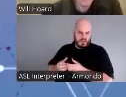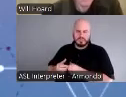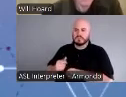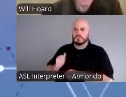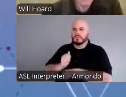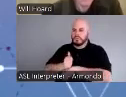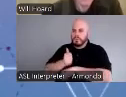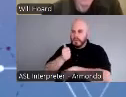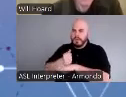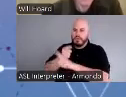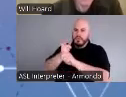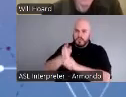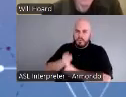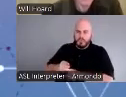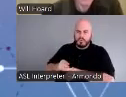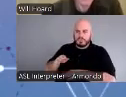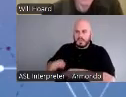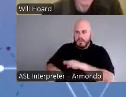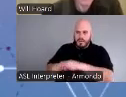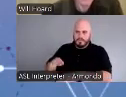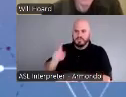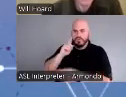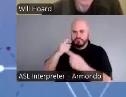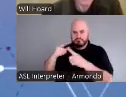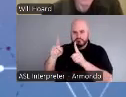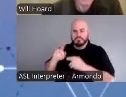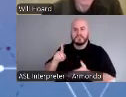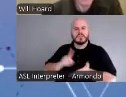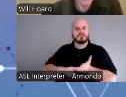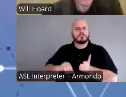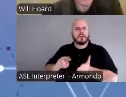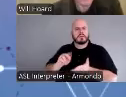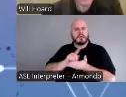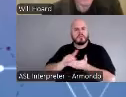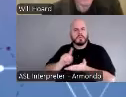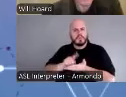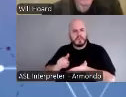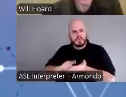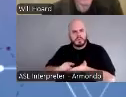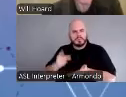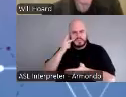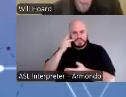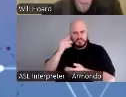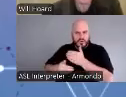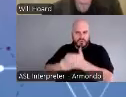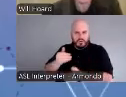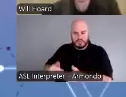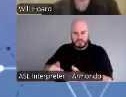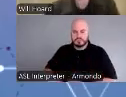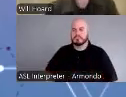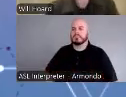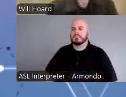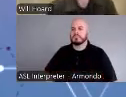They create the steps to reach the goal. We check in every week to see where the progress is, and we made sure they understood that whatever